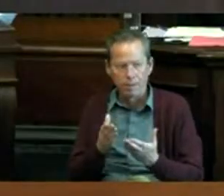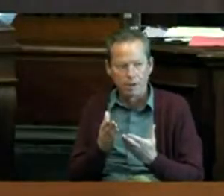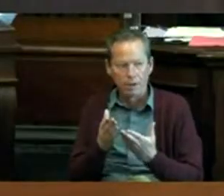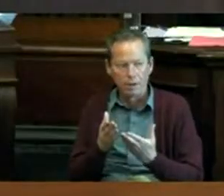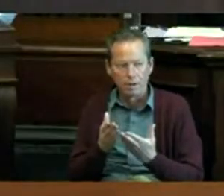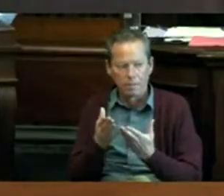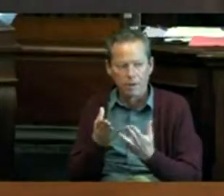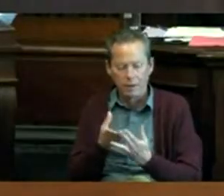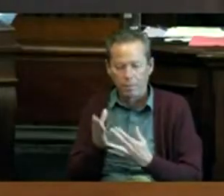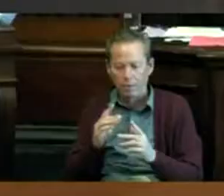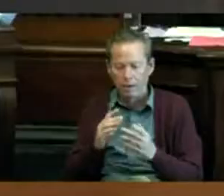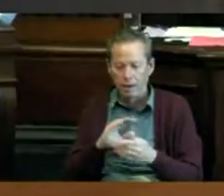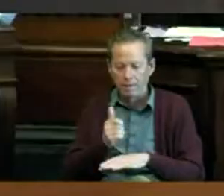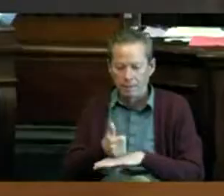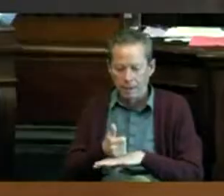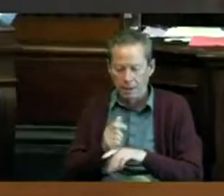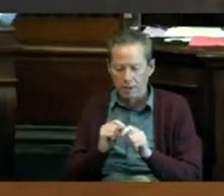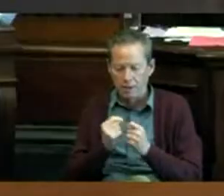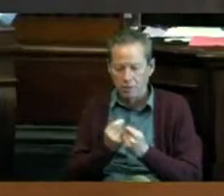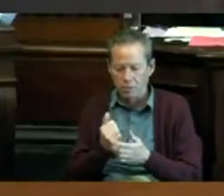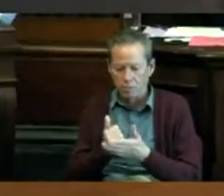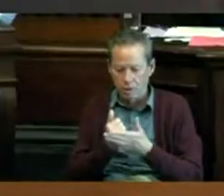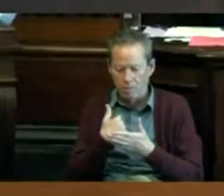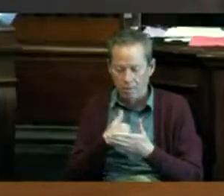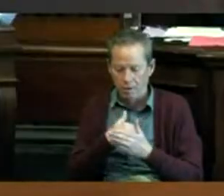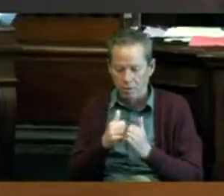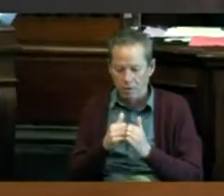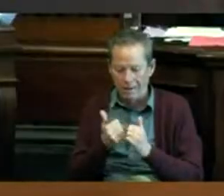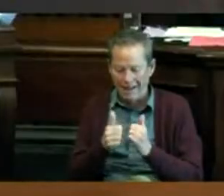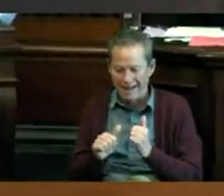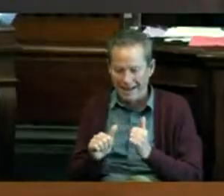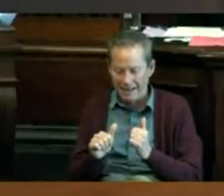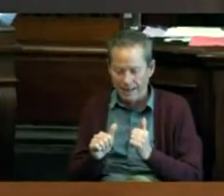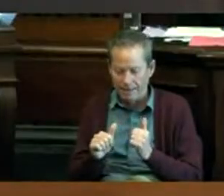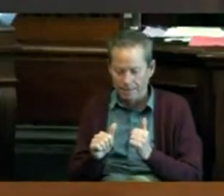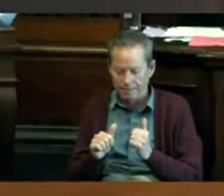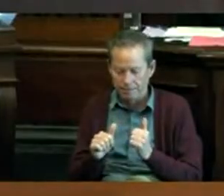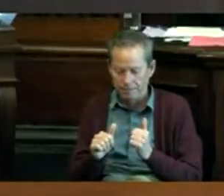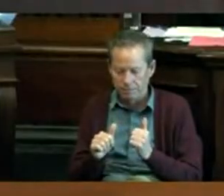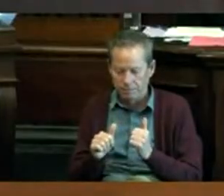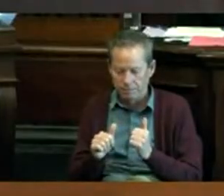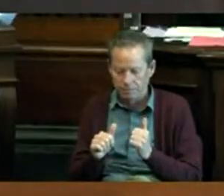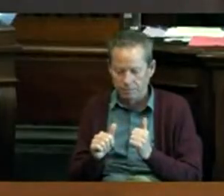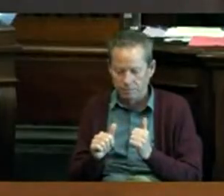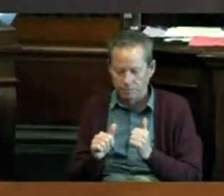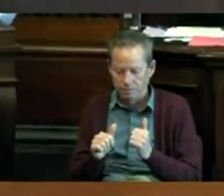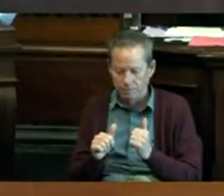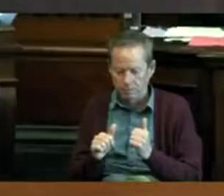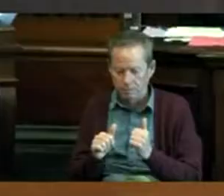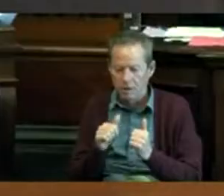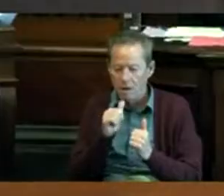time and material support that will be provided by the